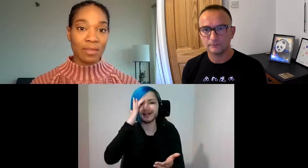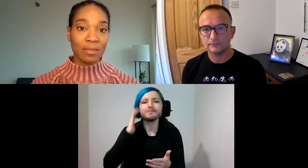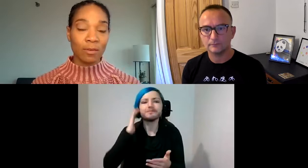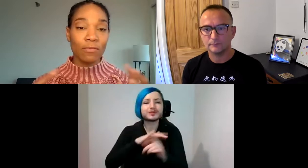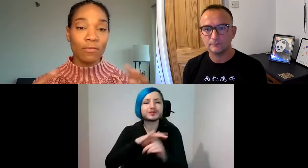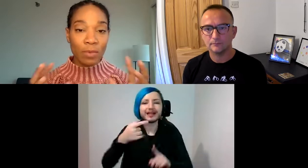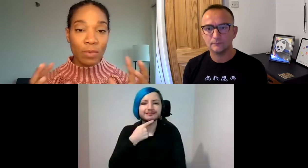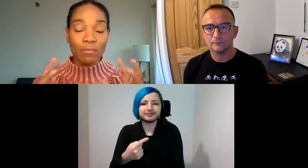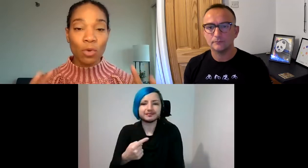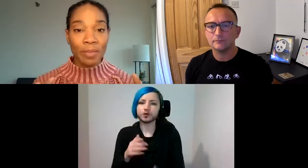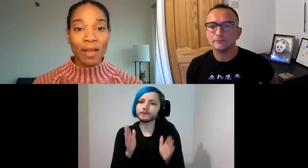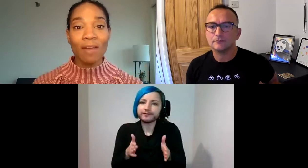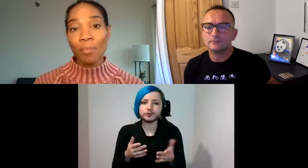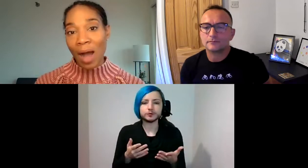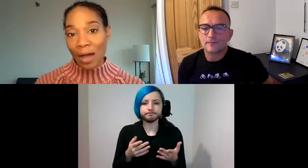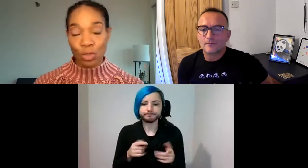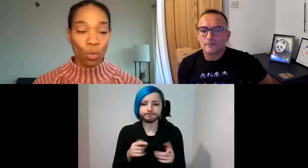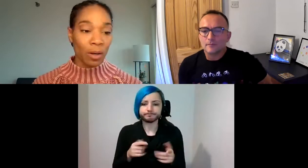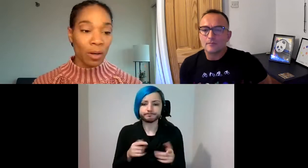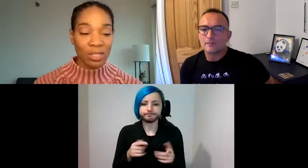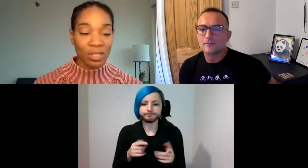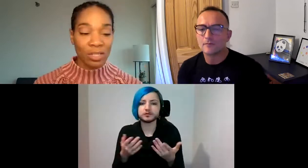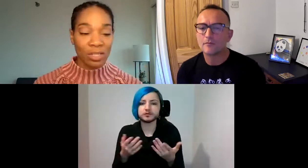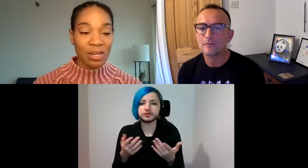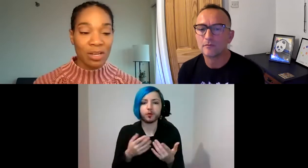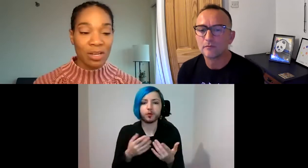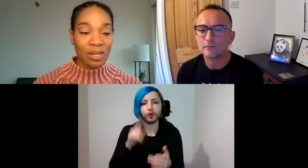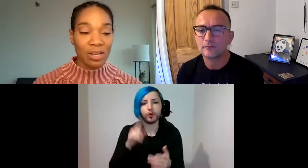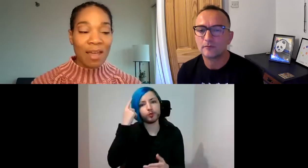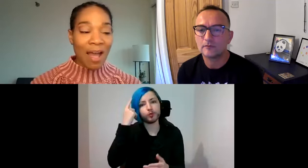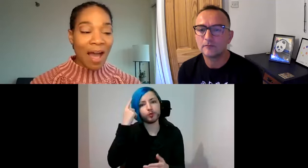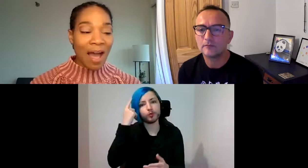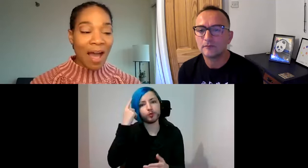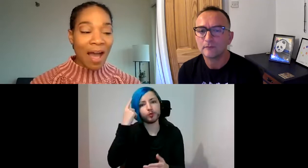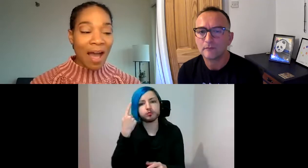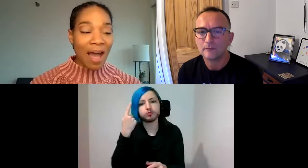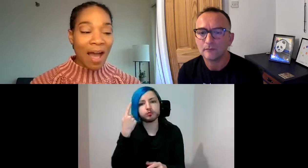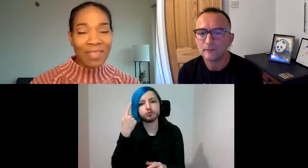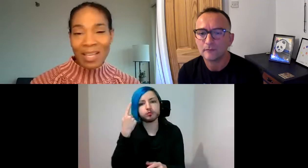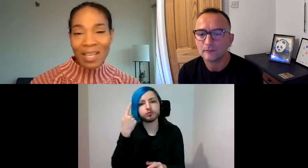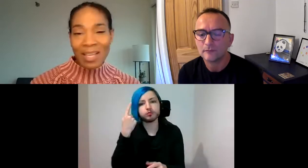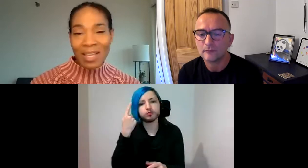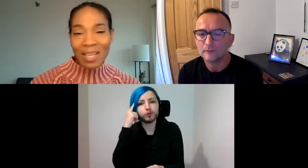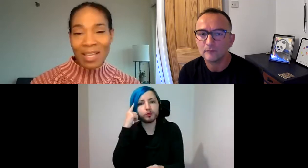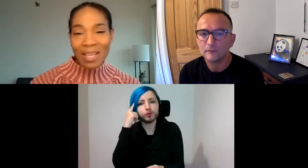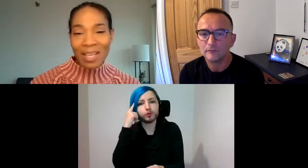and complex and I encourage us all to understand that first and fore most not every one in the community uses